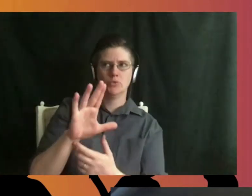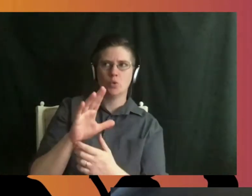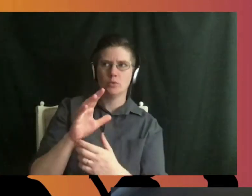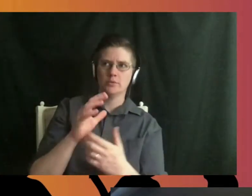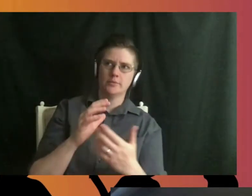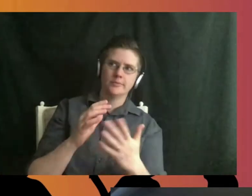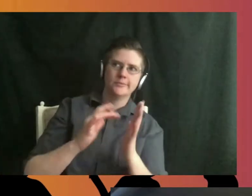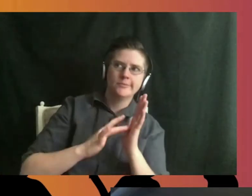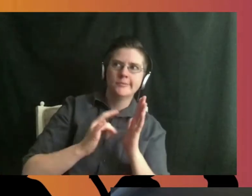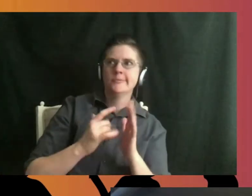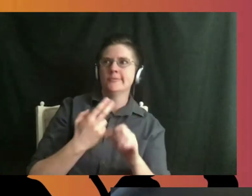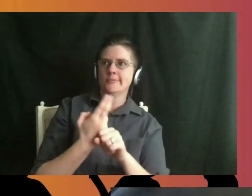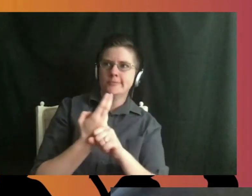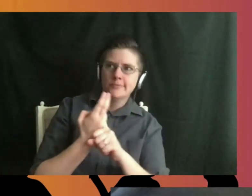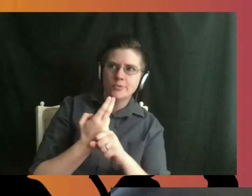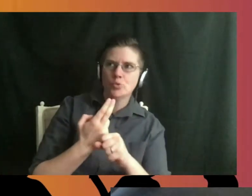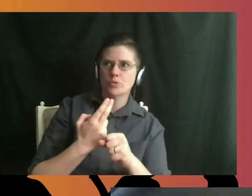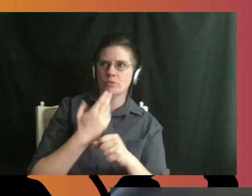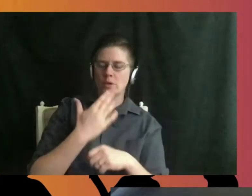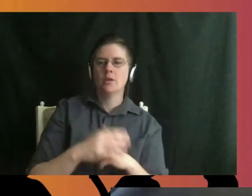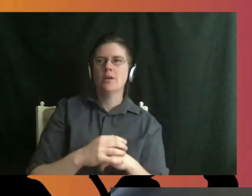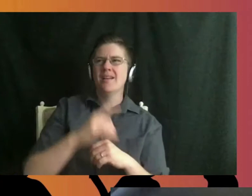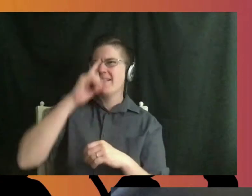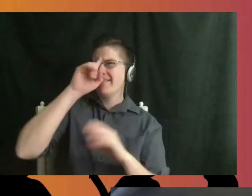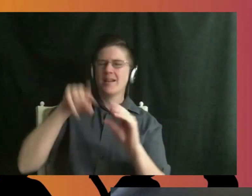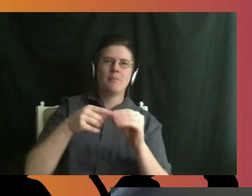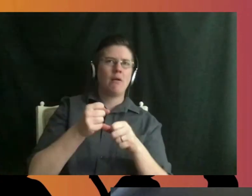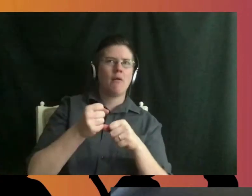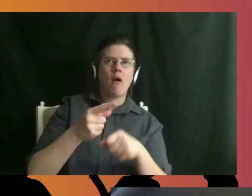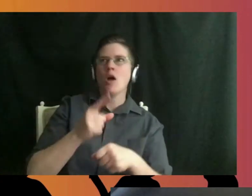you're passionate about you can't sit here and talk about uh that you believe